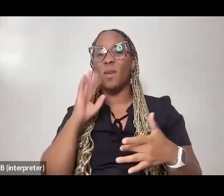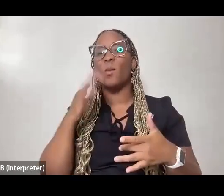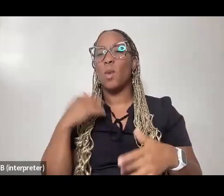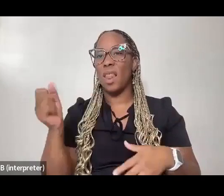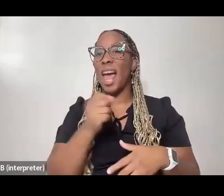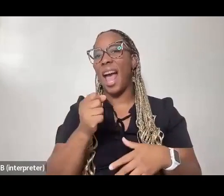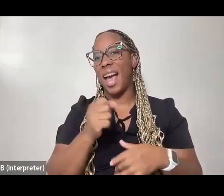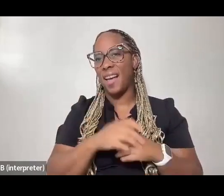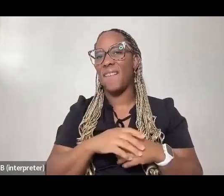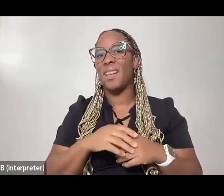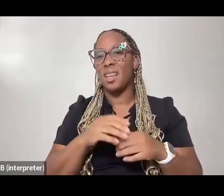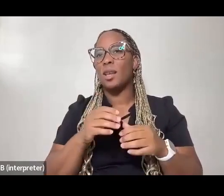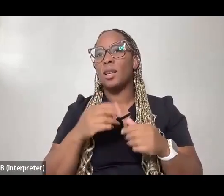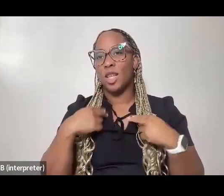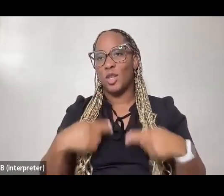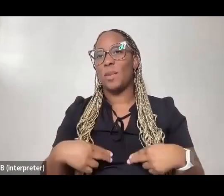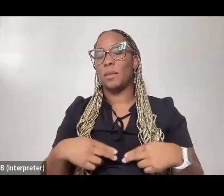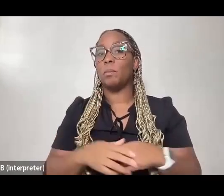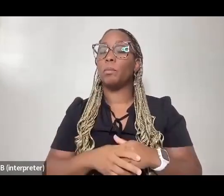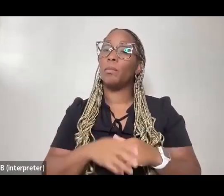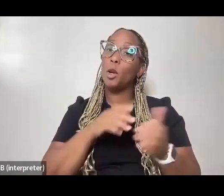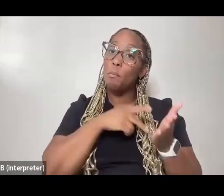Paid events and accommodation requests.